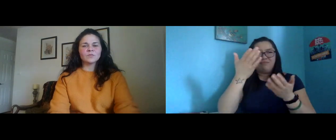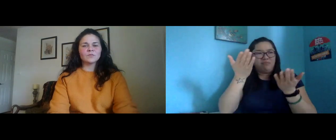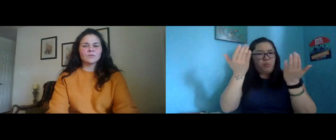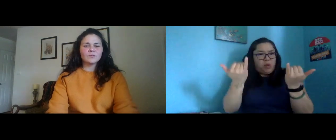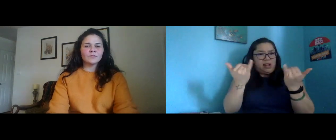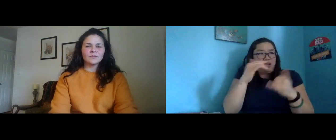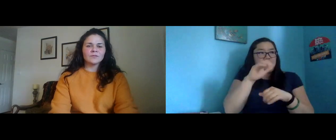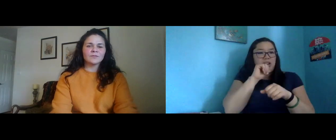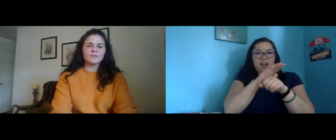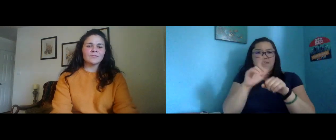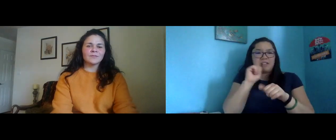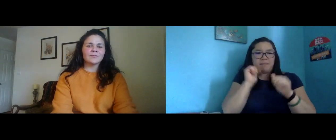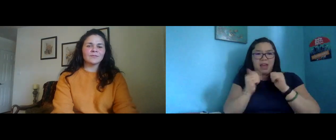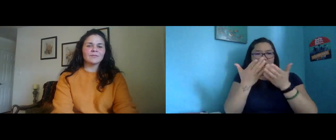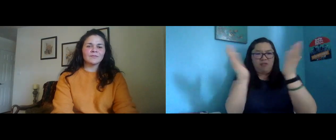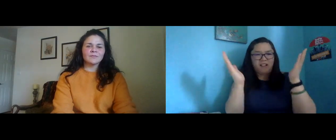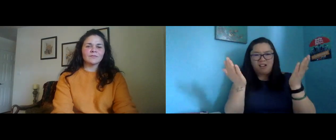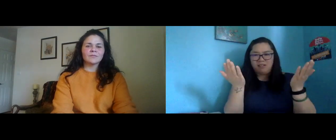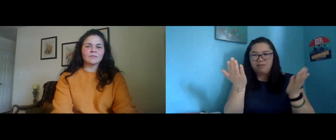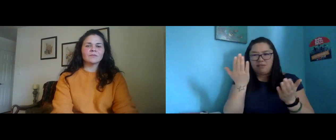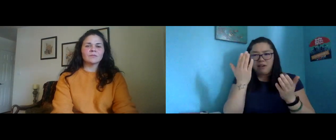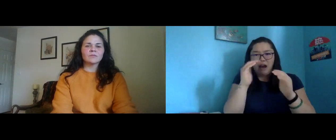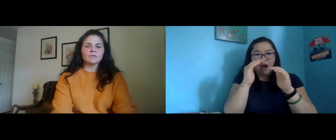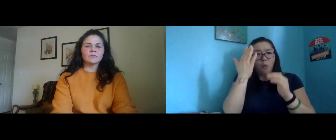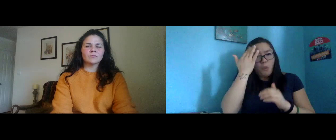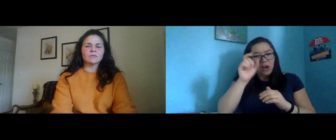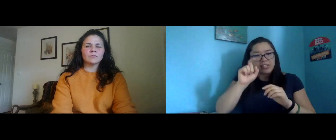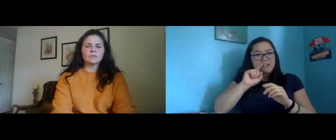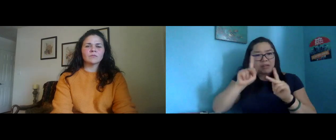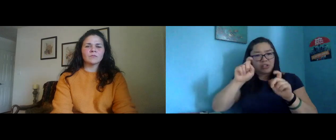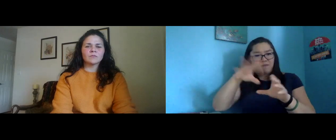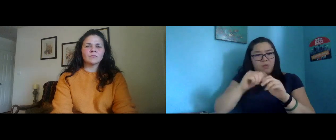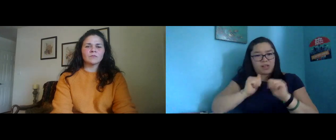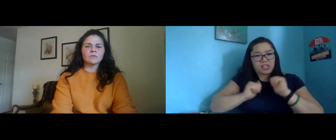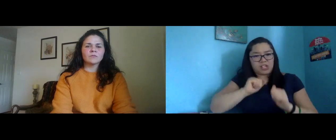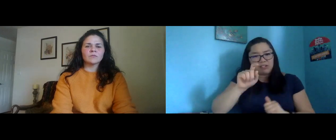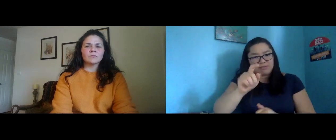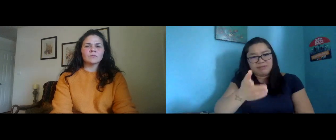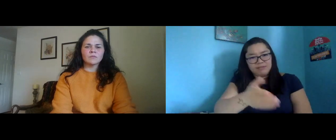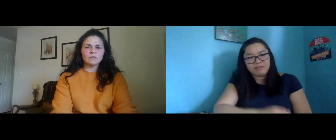There aren’t enough Deaf plays happening now. Why should Deaf people be involved with theatre?